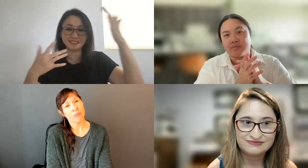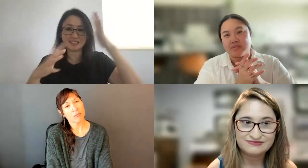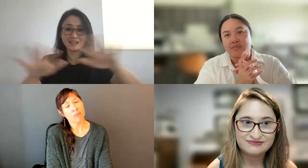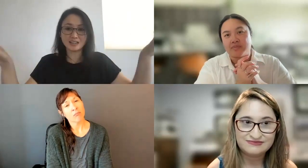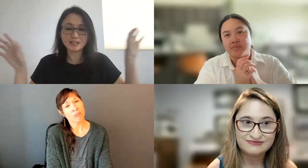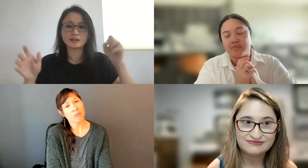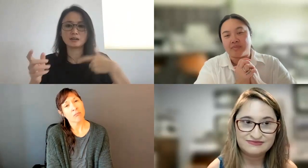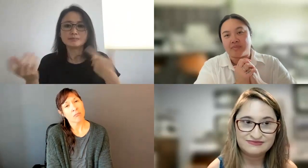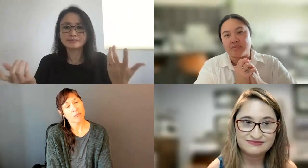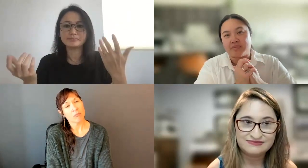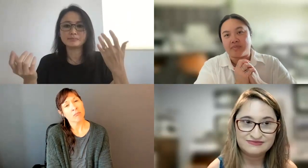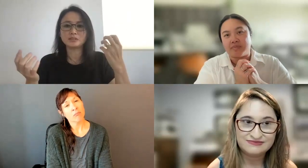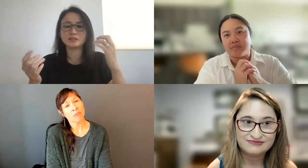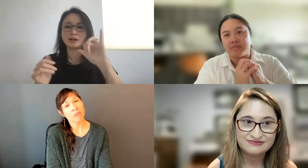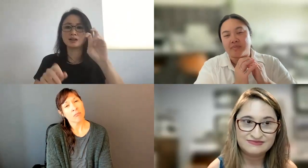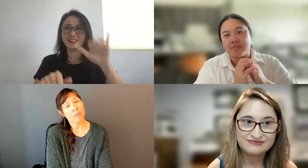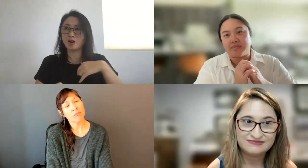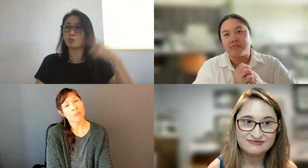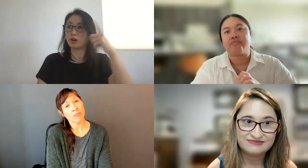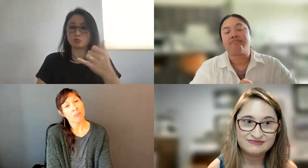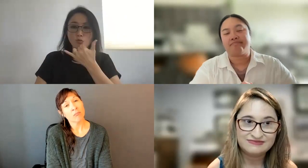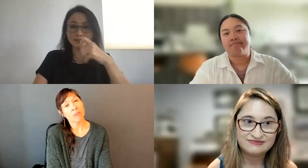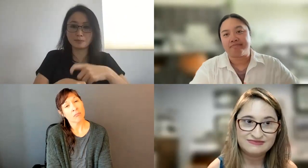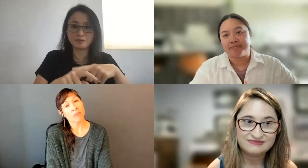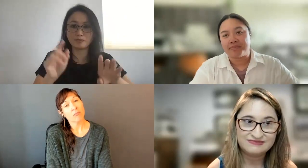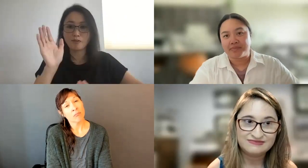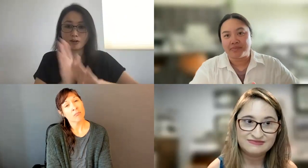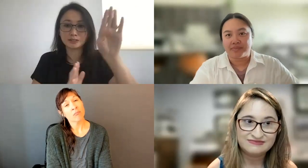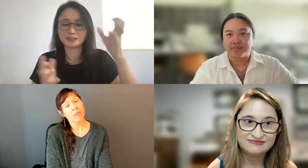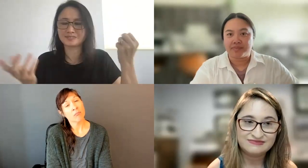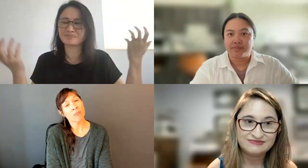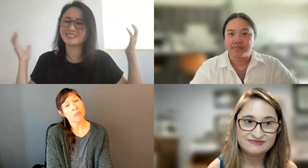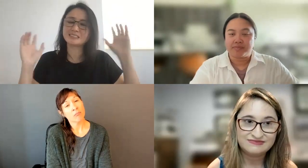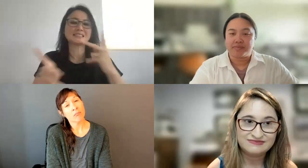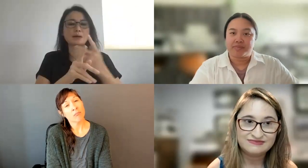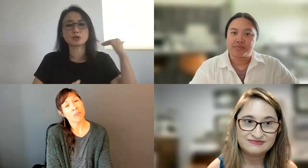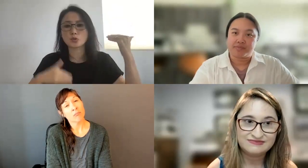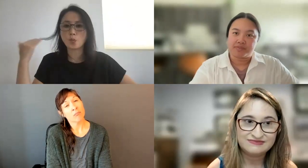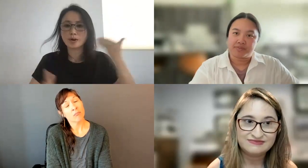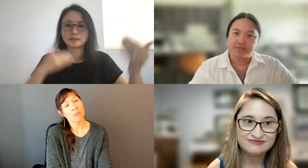and Omicron was everywhere. Everywhere got sick even more. So that's when I thought it was the wrong time to launch.